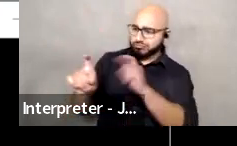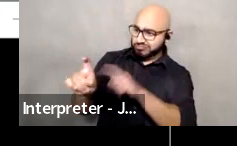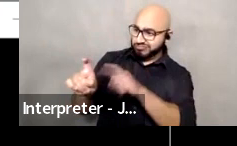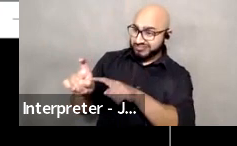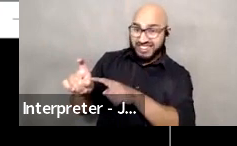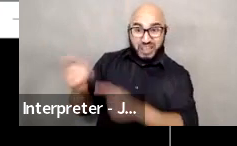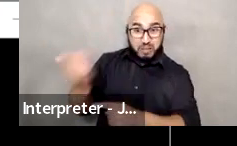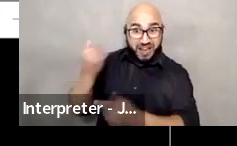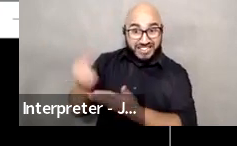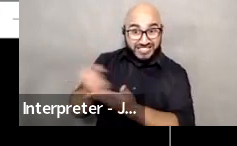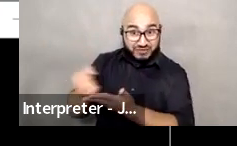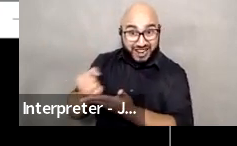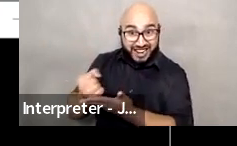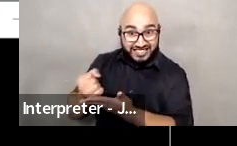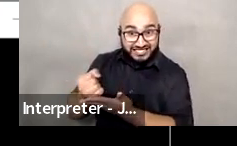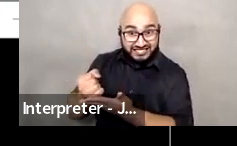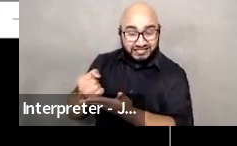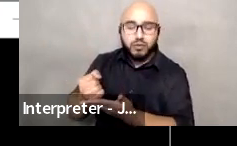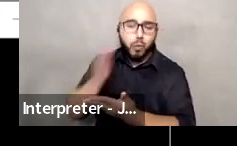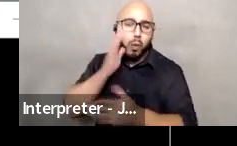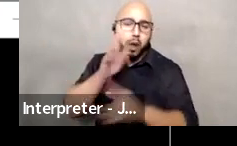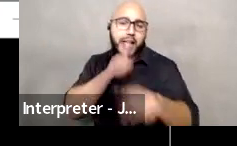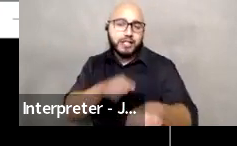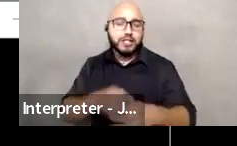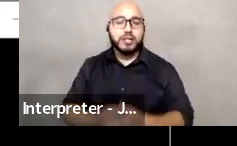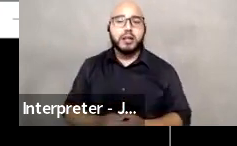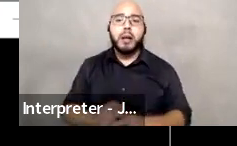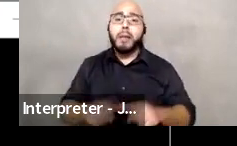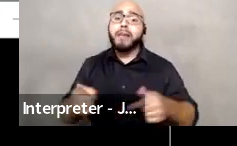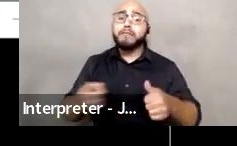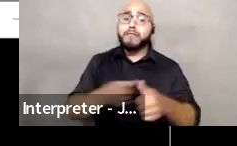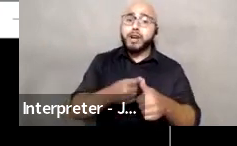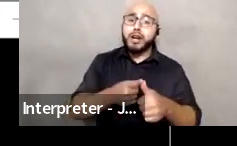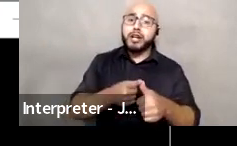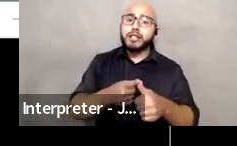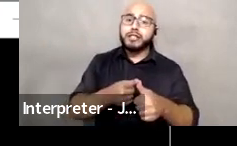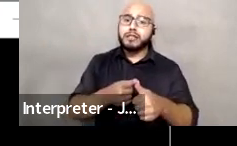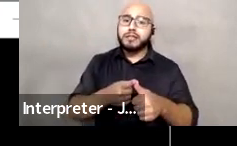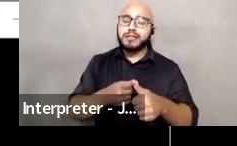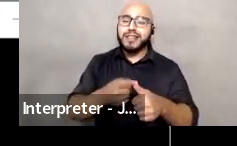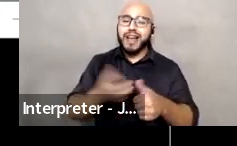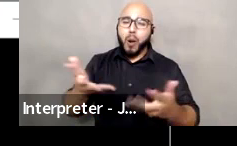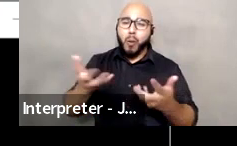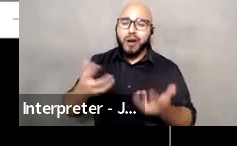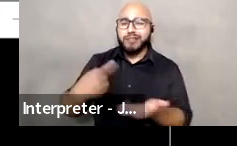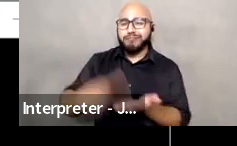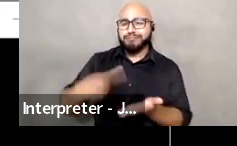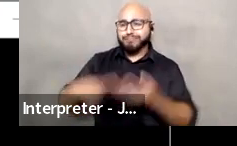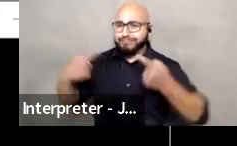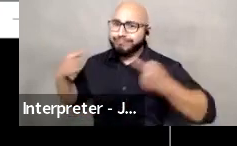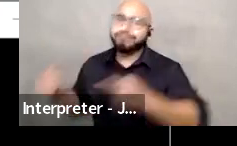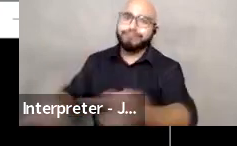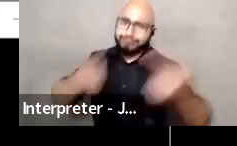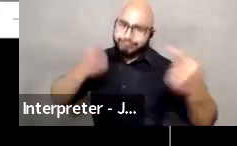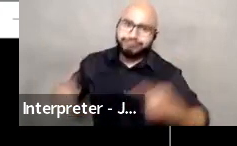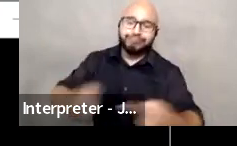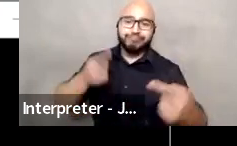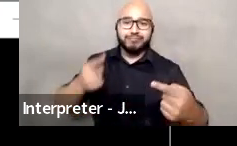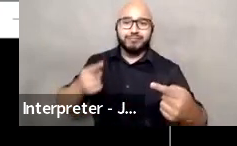But what I want to do is begin by talking about. The controversy. Over over. These monuments.